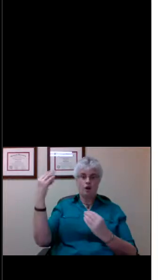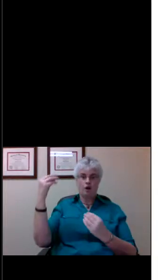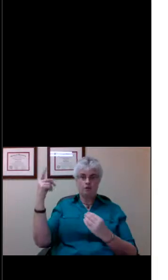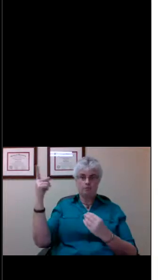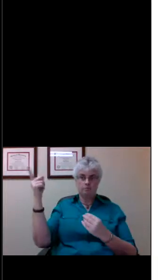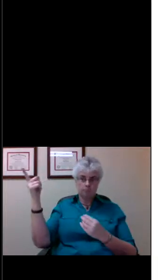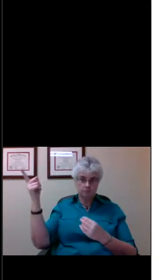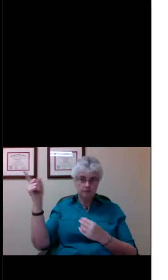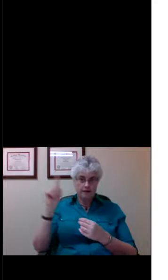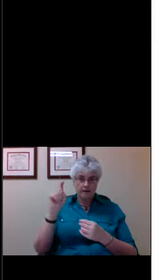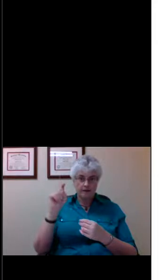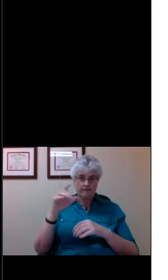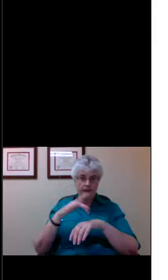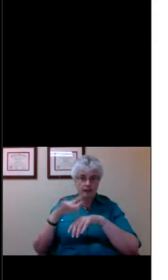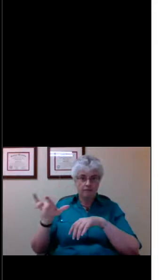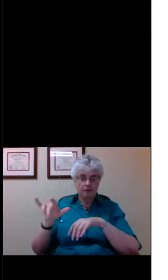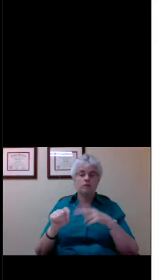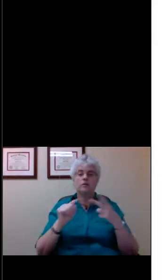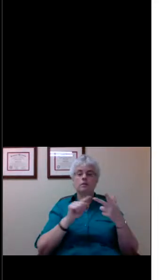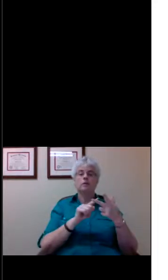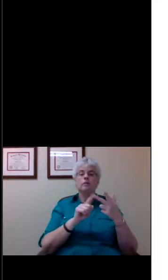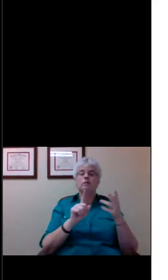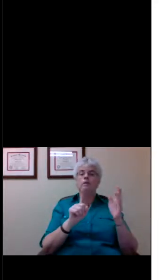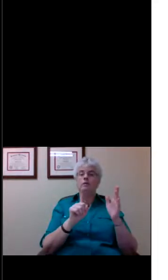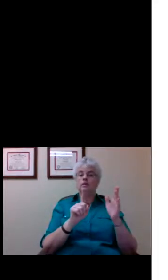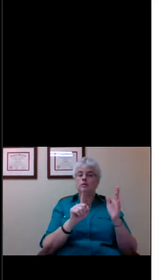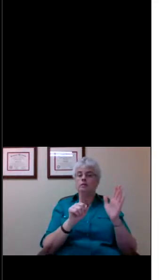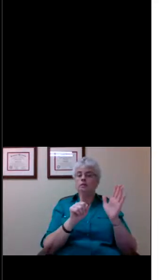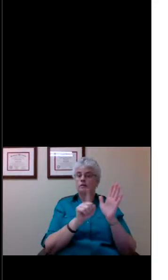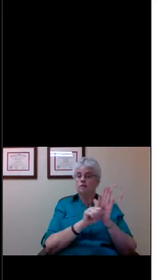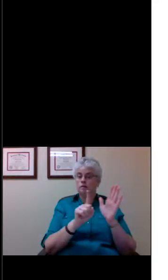structure, like the physical structure of their buildings. Were there visual arts